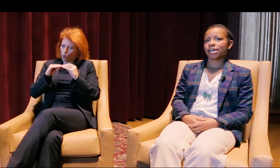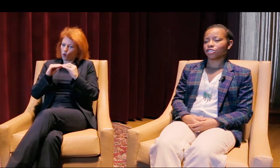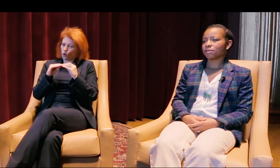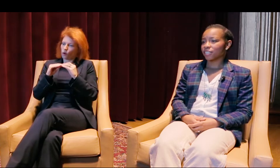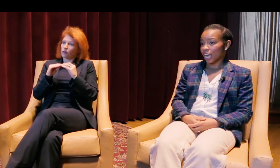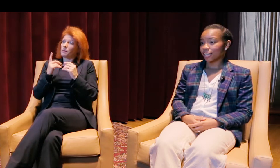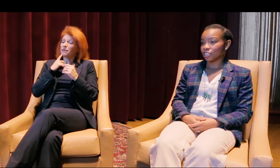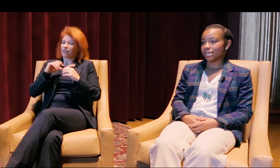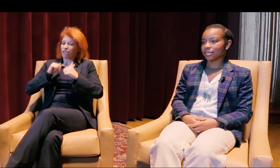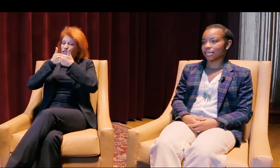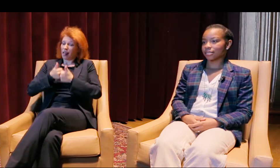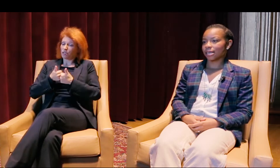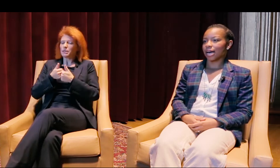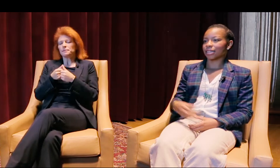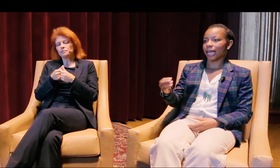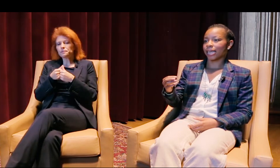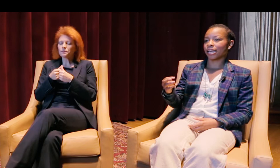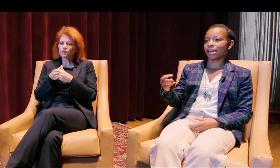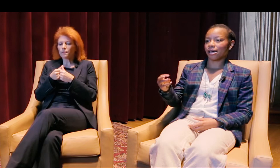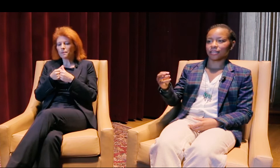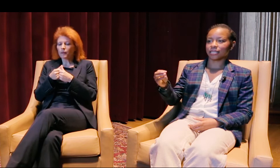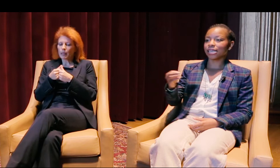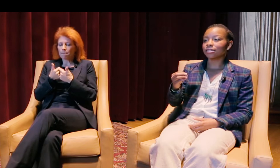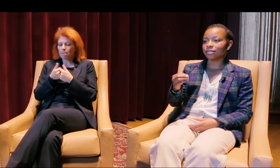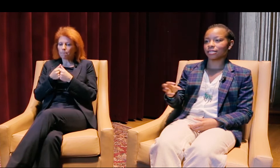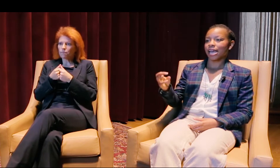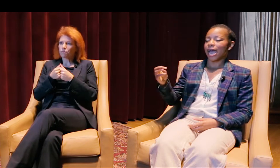in terms of the challenges, it's aligning the skills